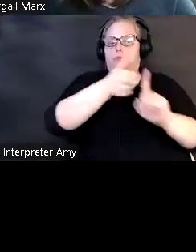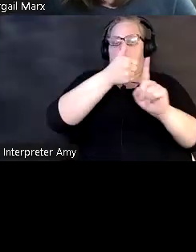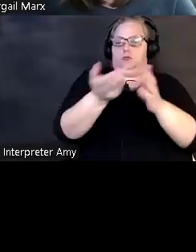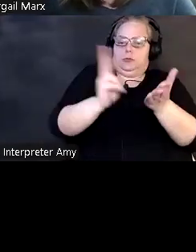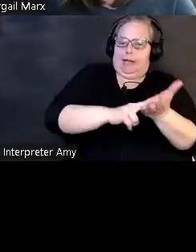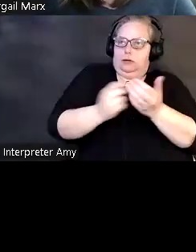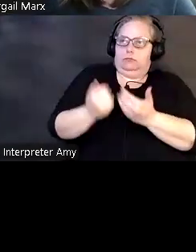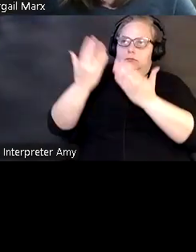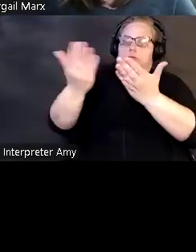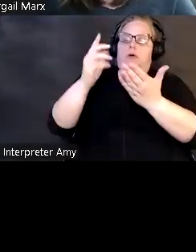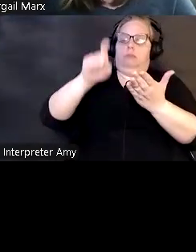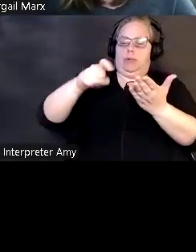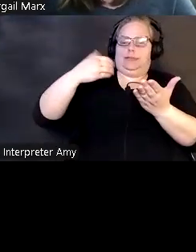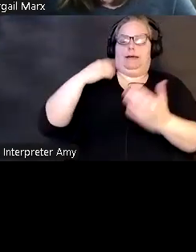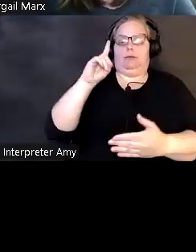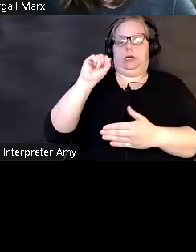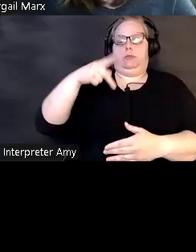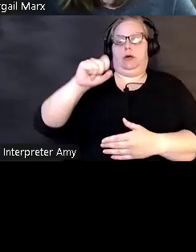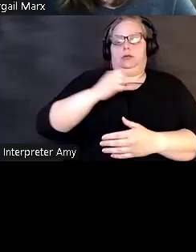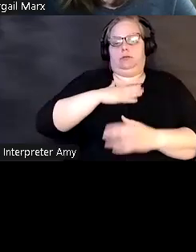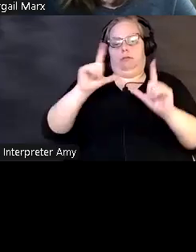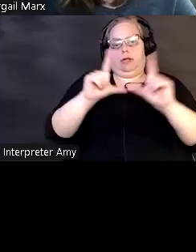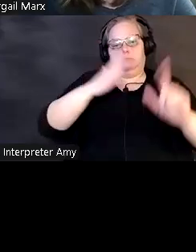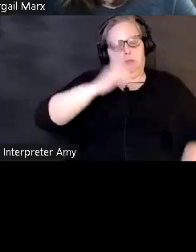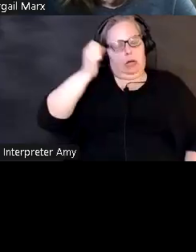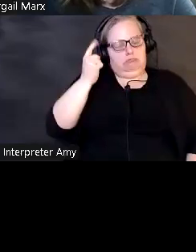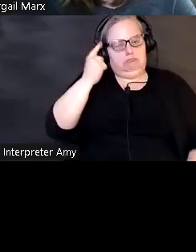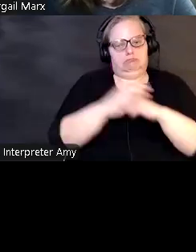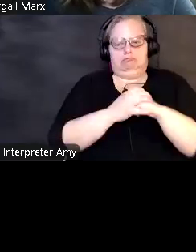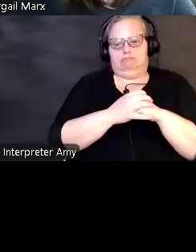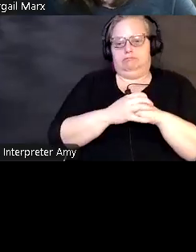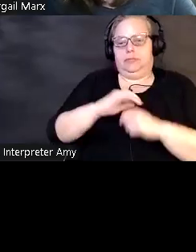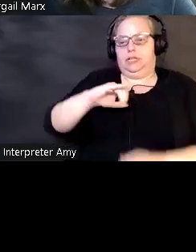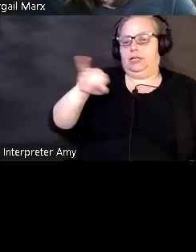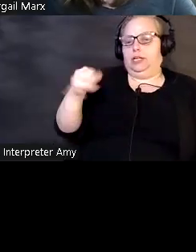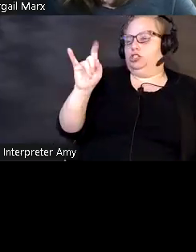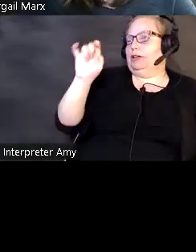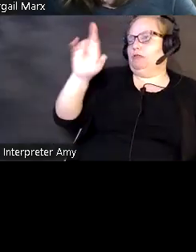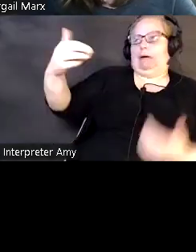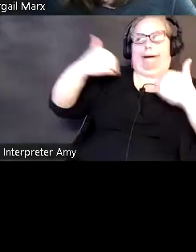have the DSPS license, is my understanding. >> Jennifer: I have it so I just don't even know.